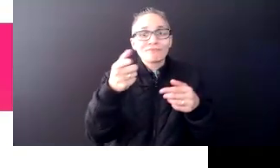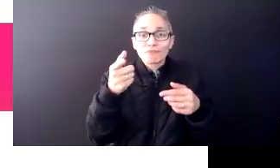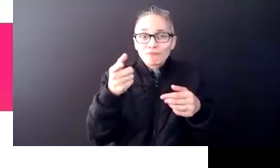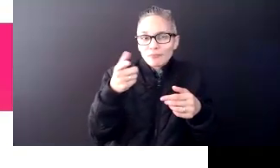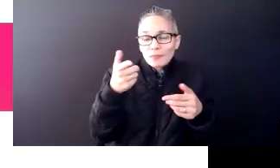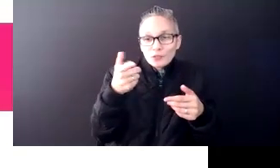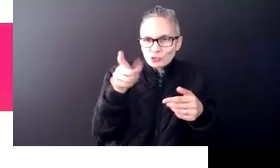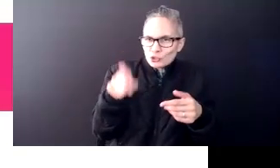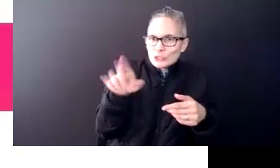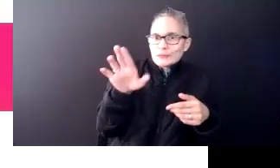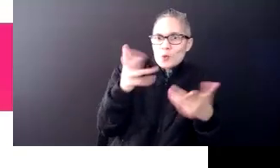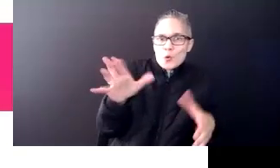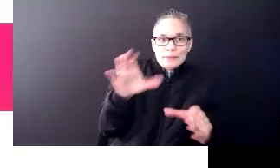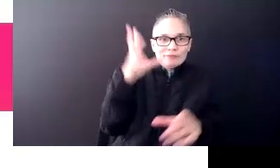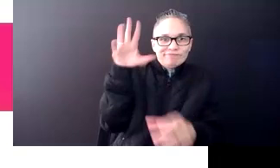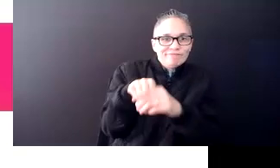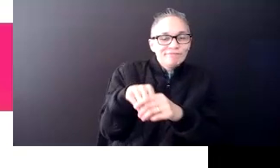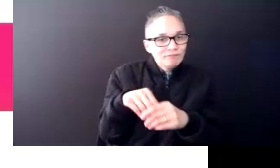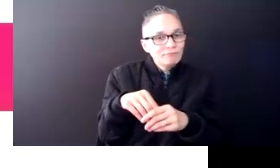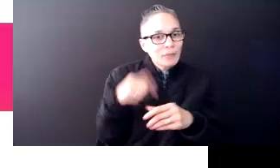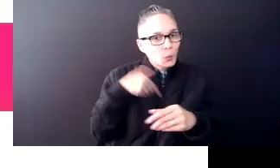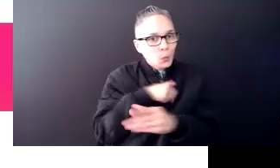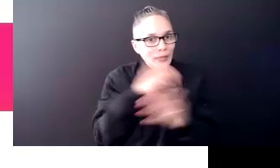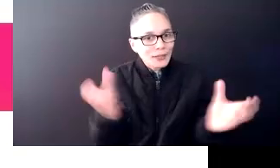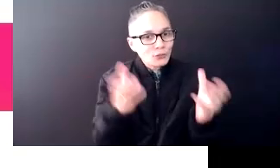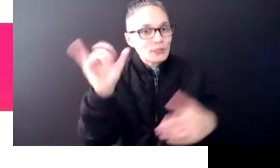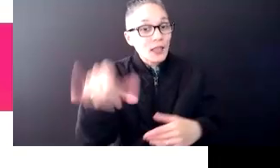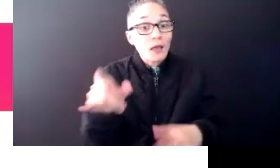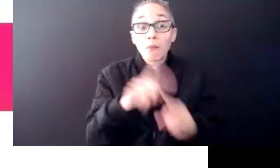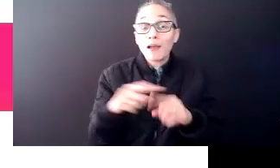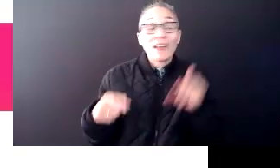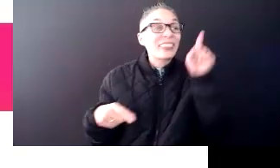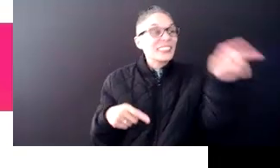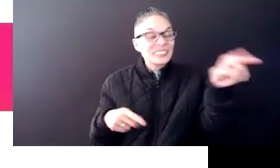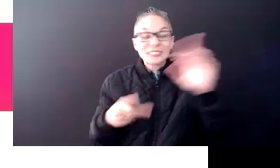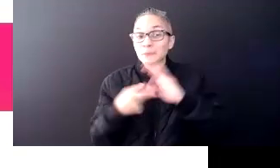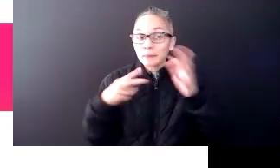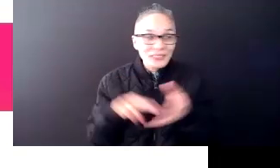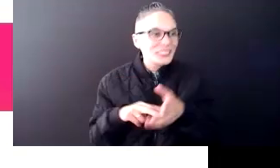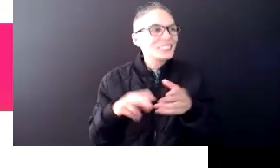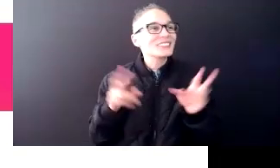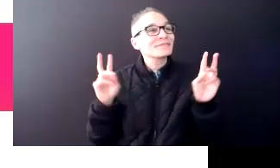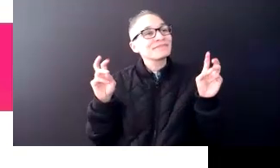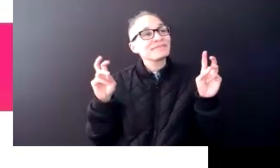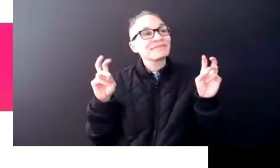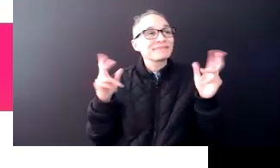You should be doing, you know, you're encouraged to do that. What this is really talking about is that a correspondence